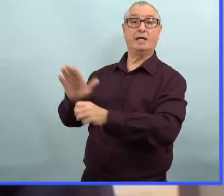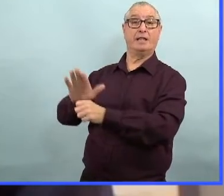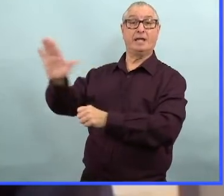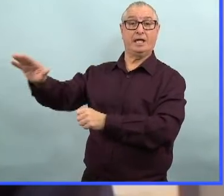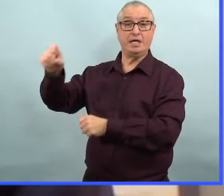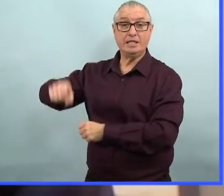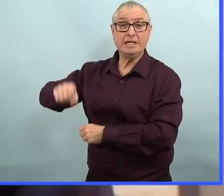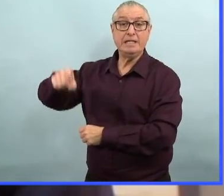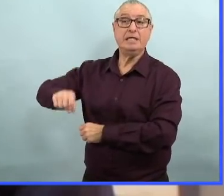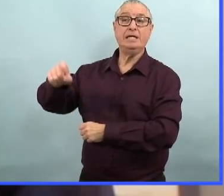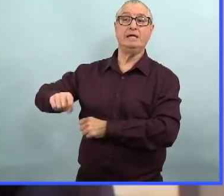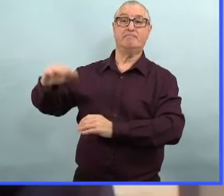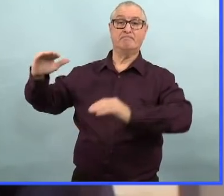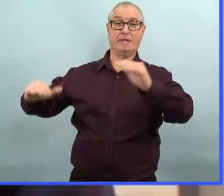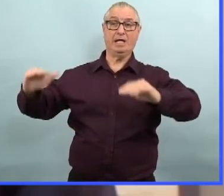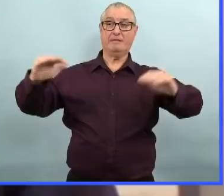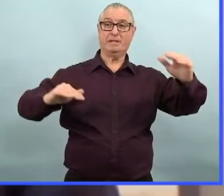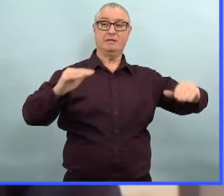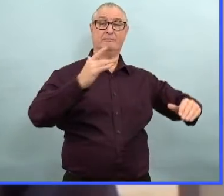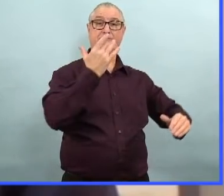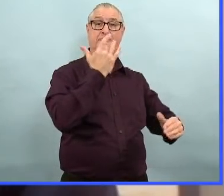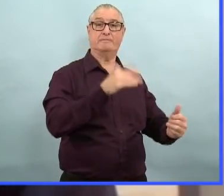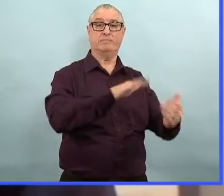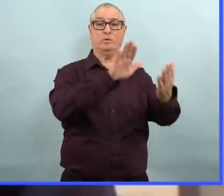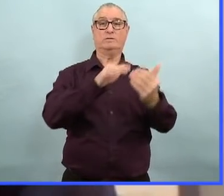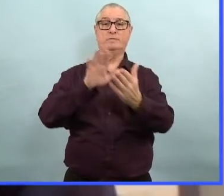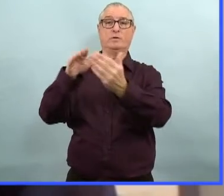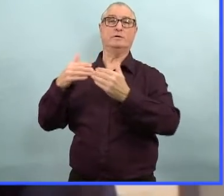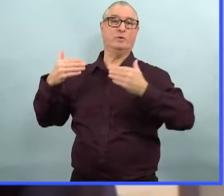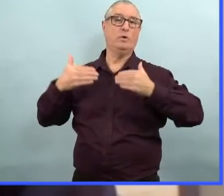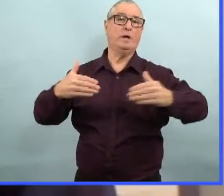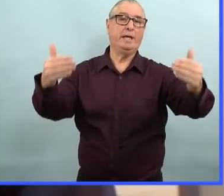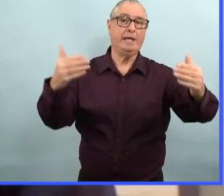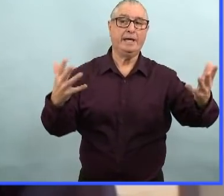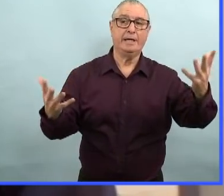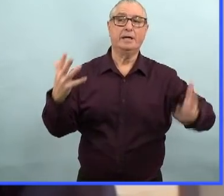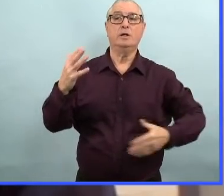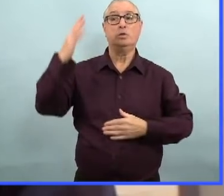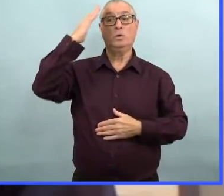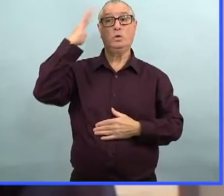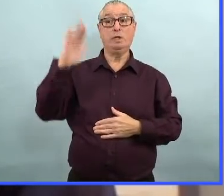time and then you'll see people on both sides that aren't um aren't pleased with with where we land